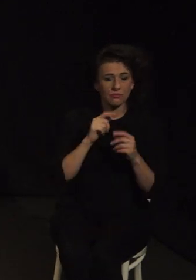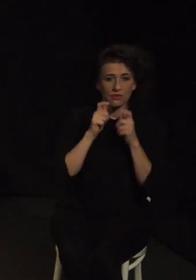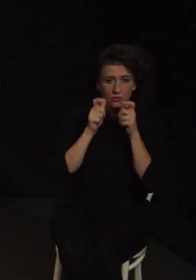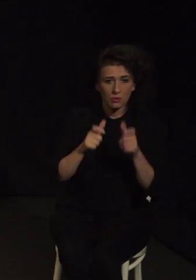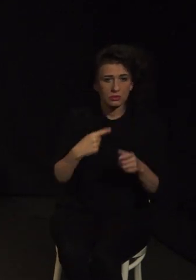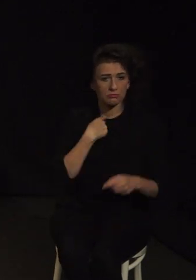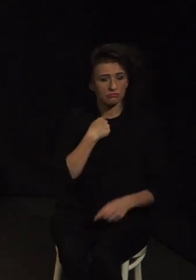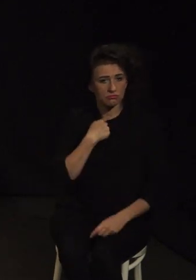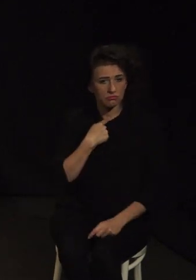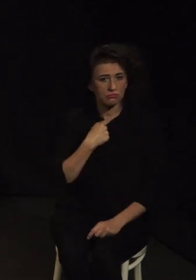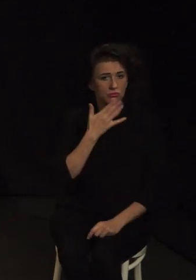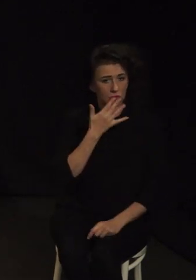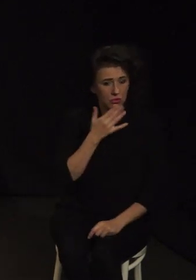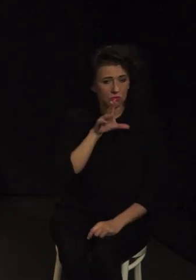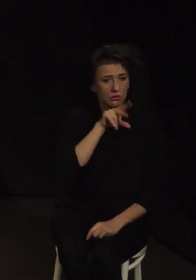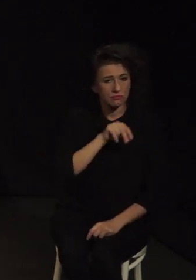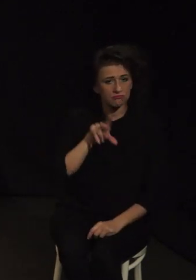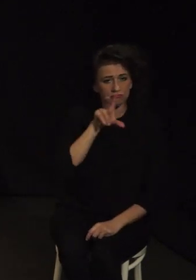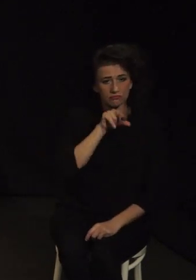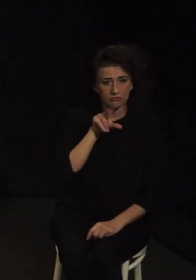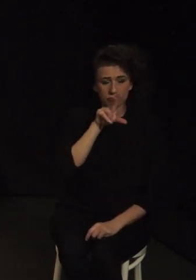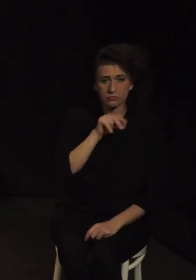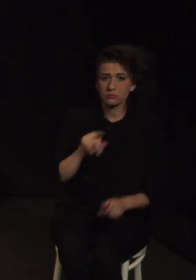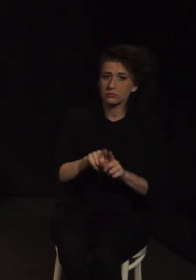declaimed and played in a sense.